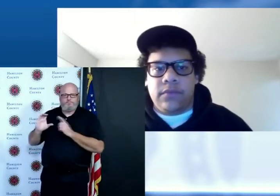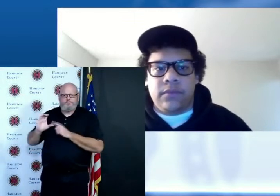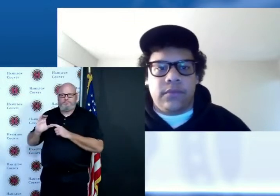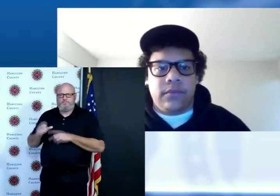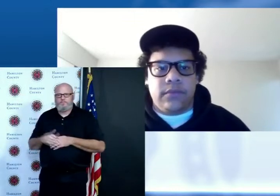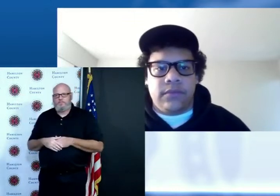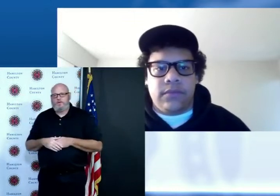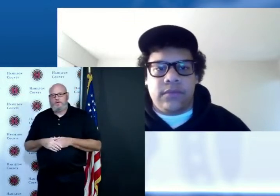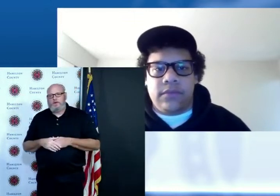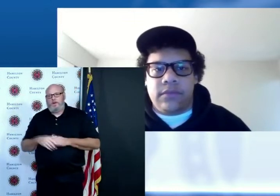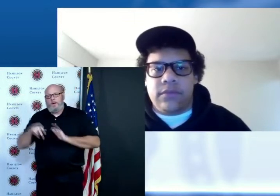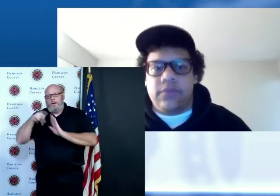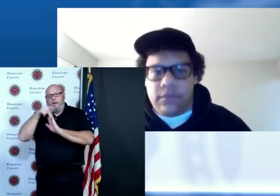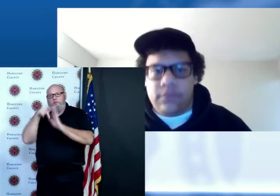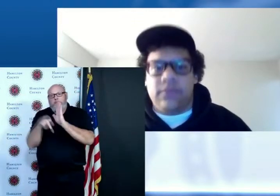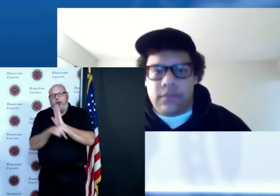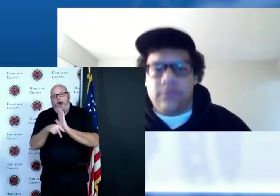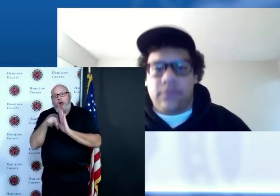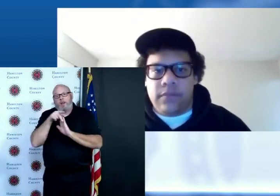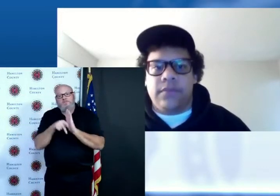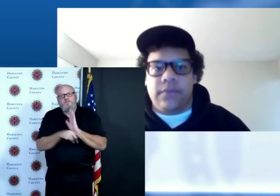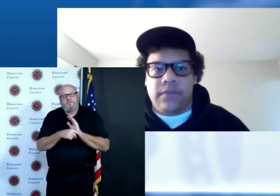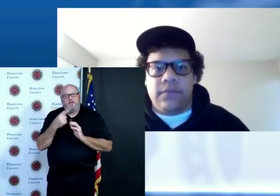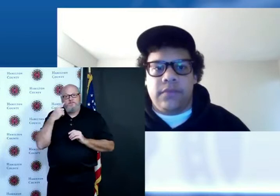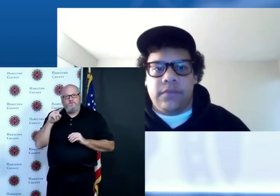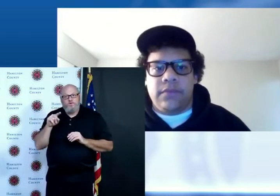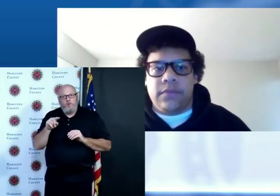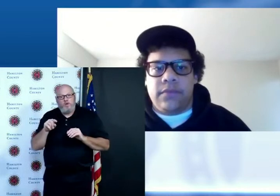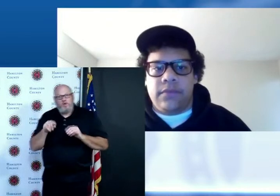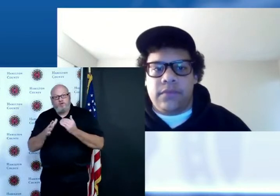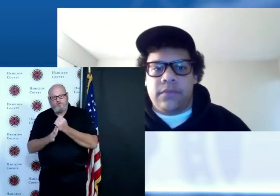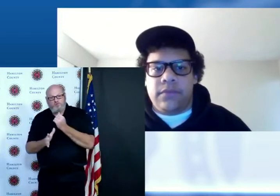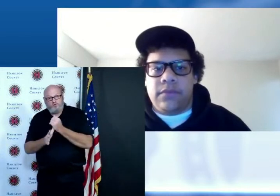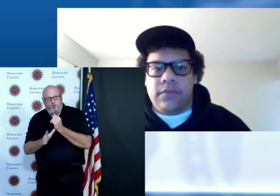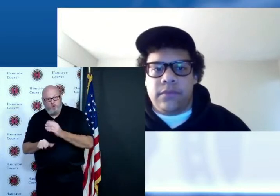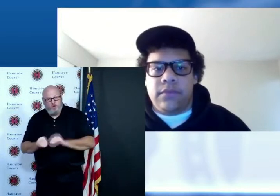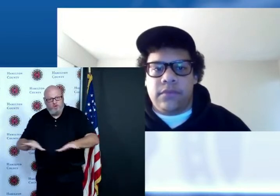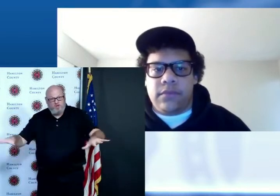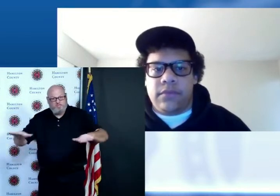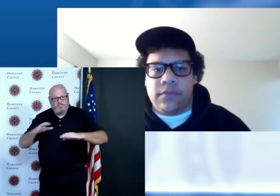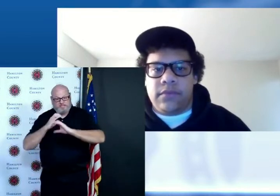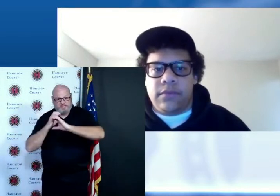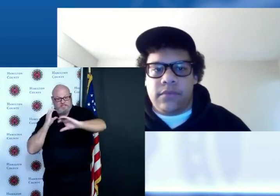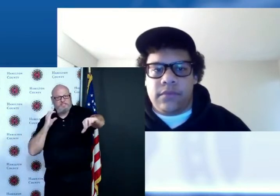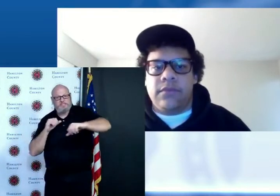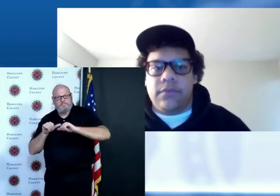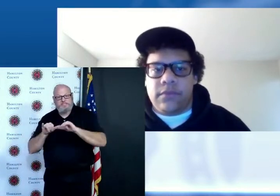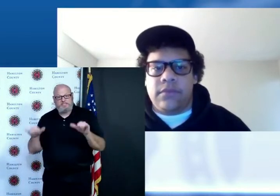our sewer system right now there's a law that does not allow us we want to the first thing I did